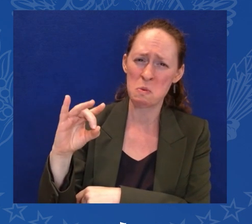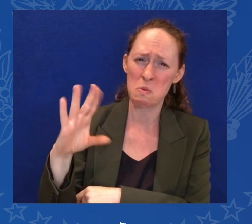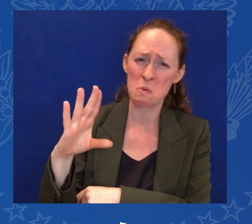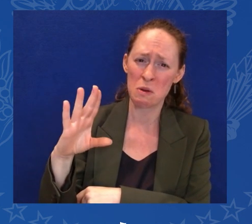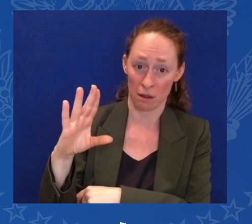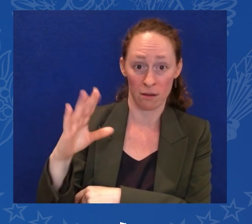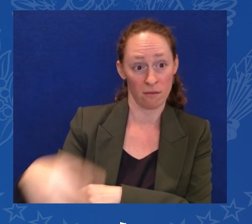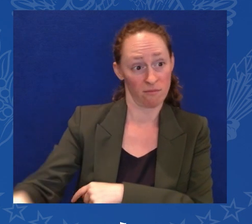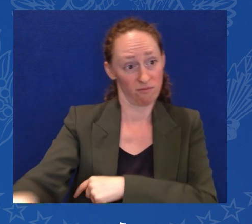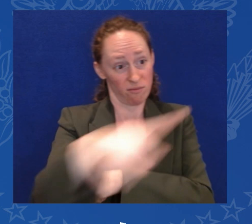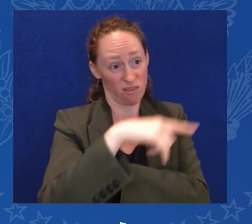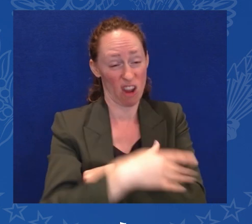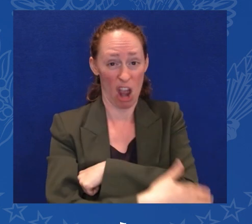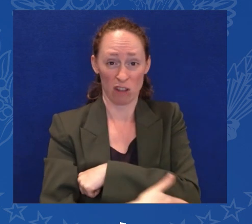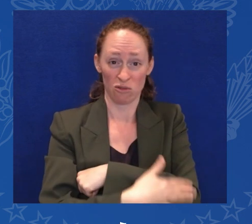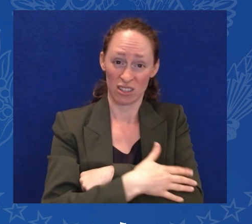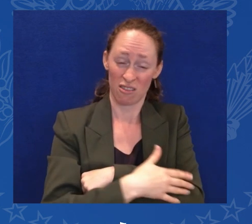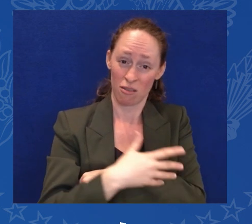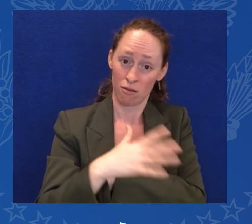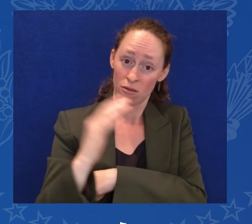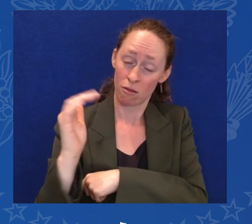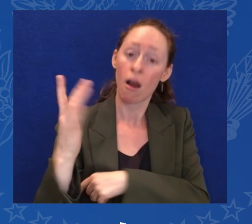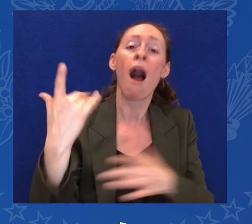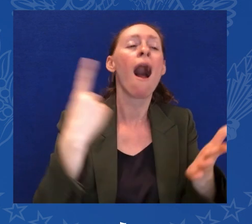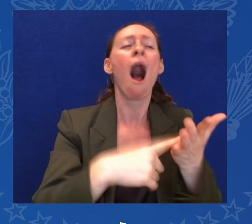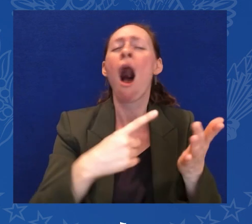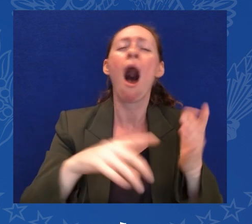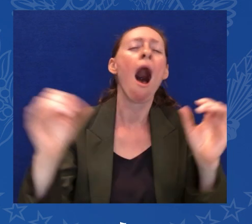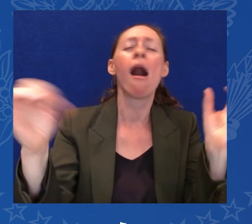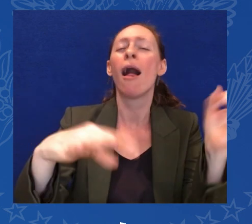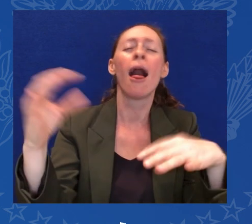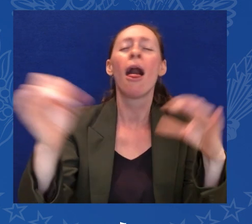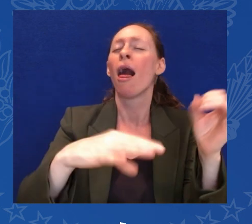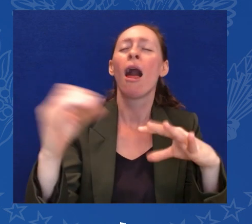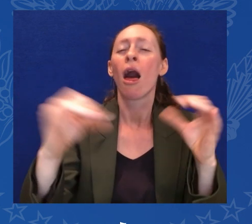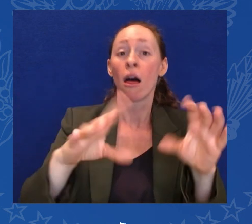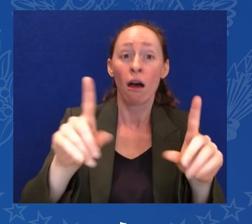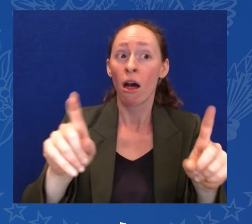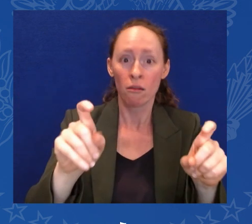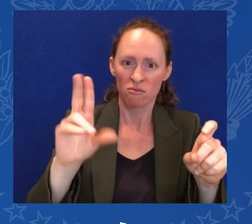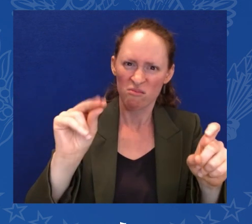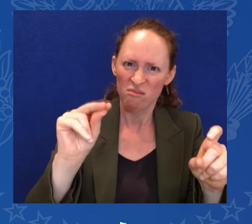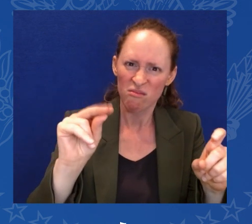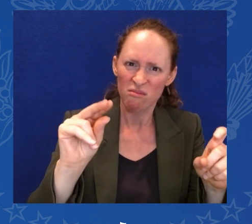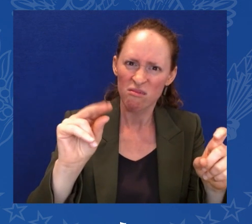as a story of a family's promise and loss in the nation's